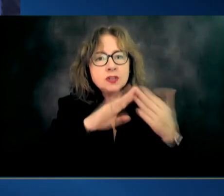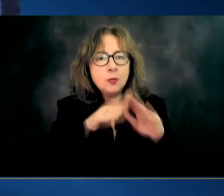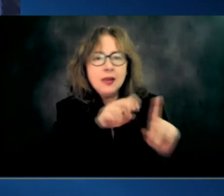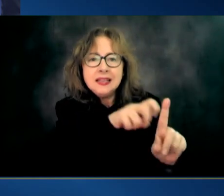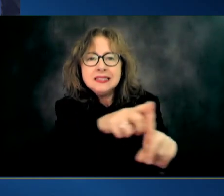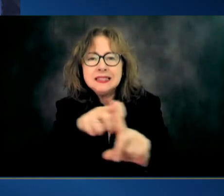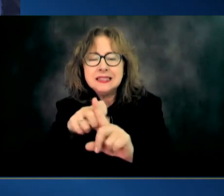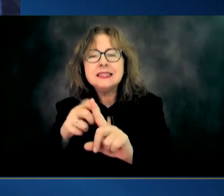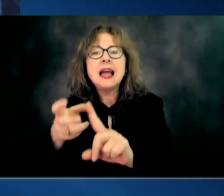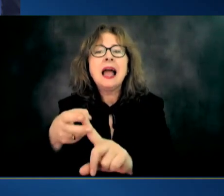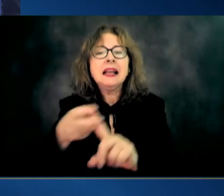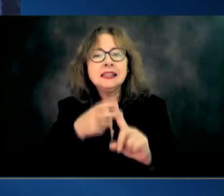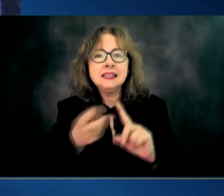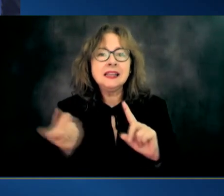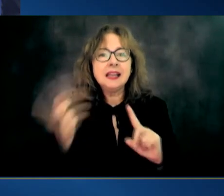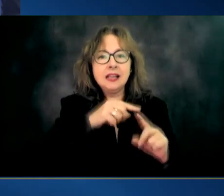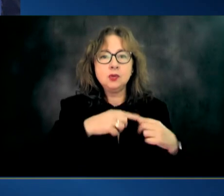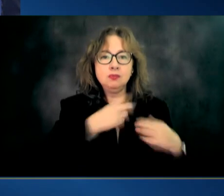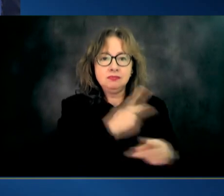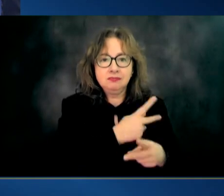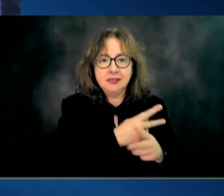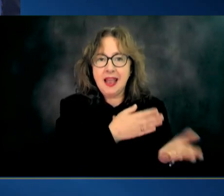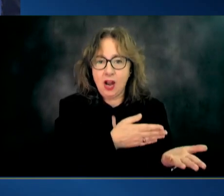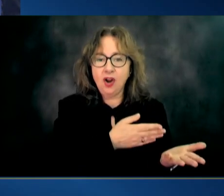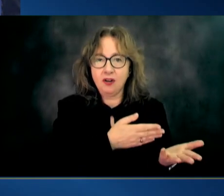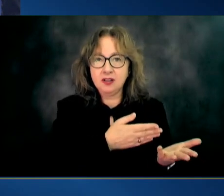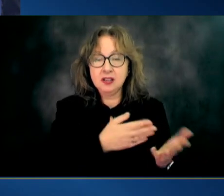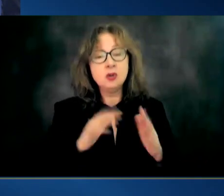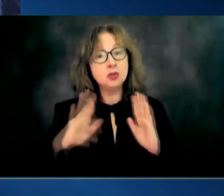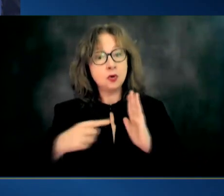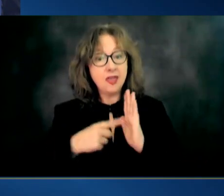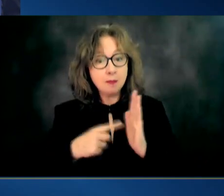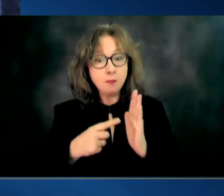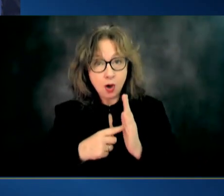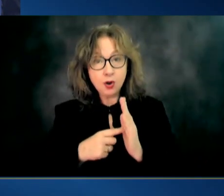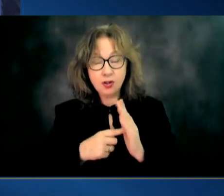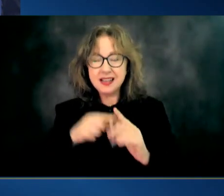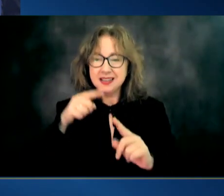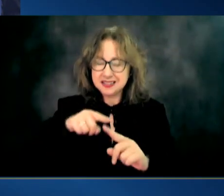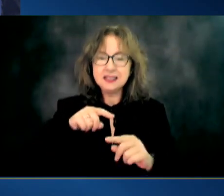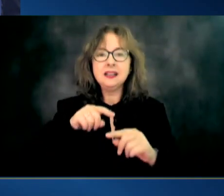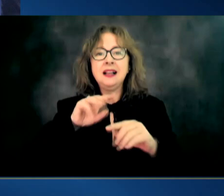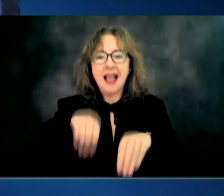So, as you can see, our model is an access to care model. We are all about getting patients